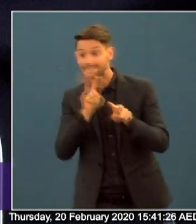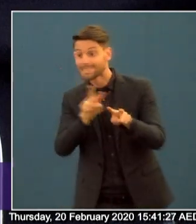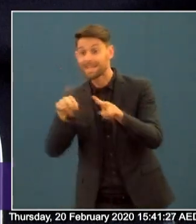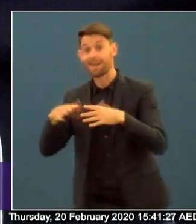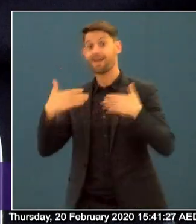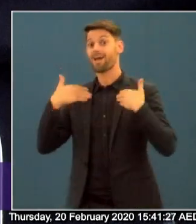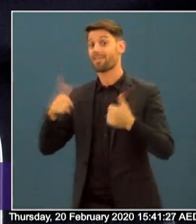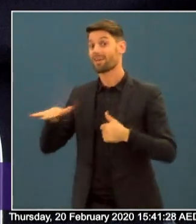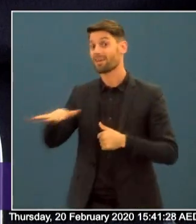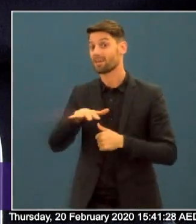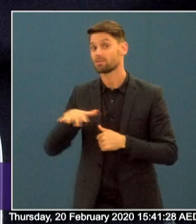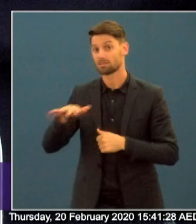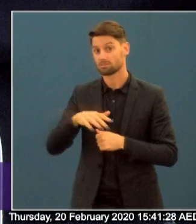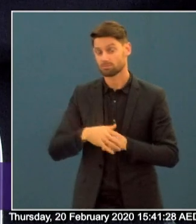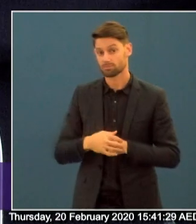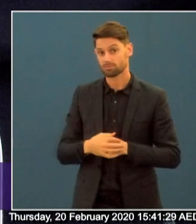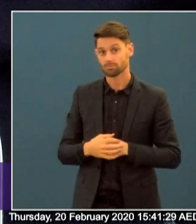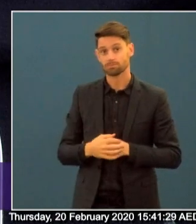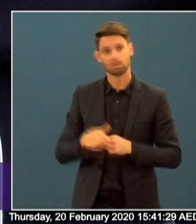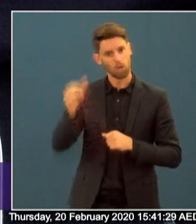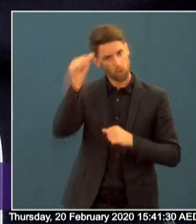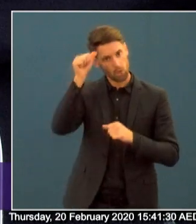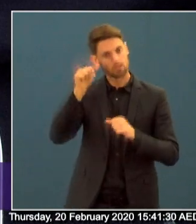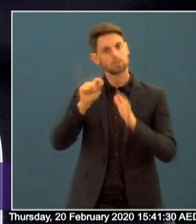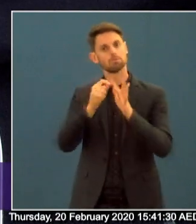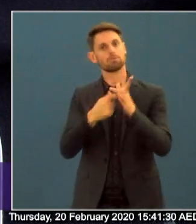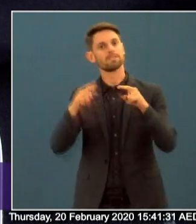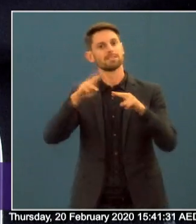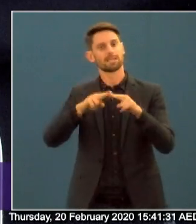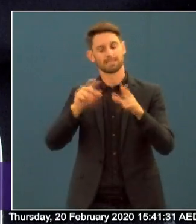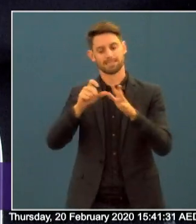and I'm aware Professor David Dossettor has written a submission